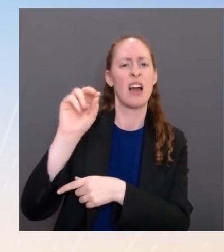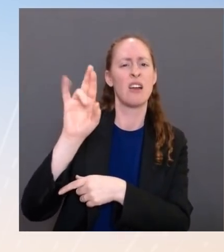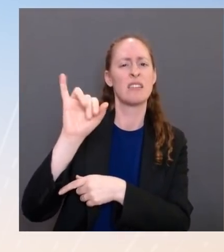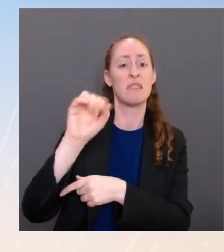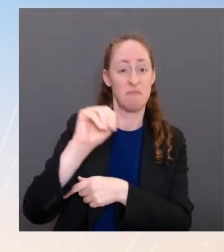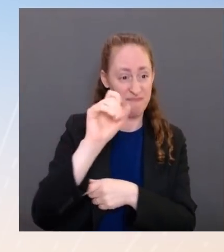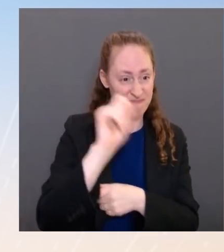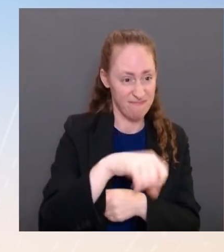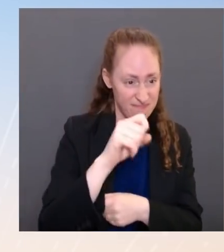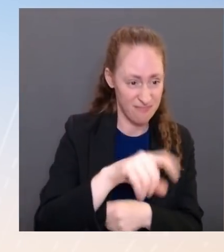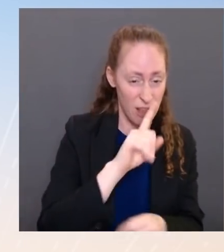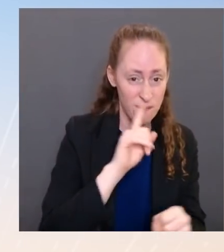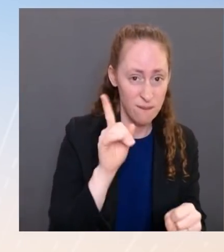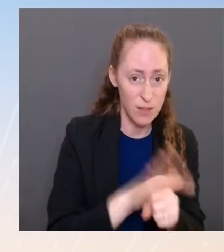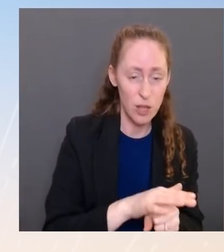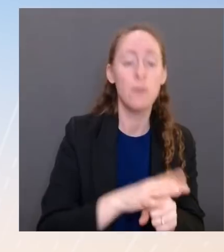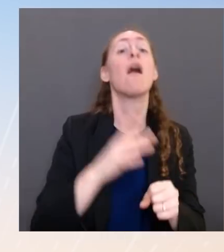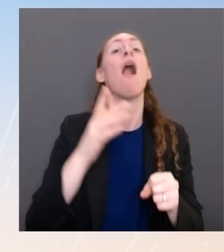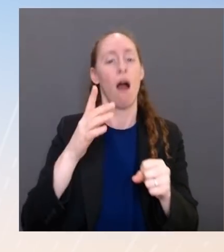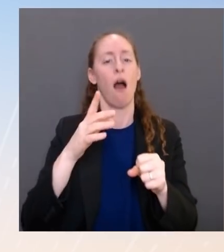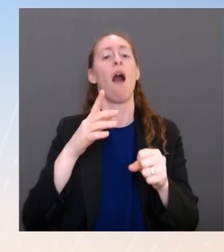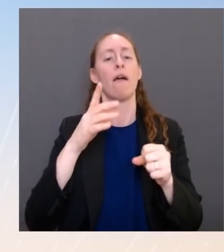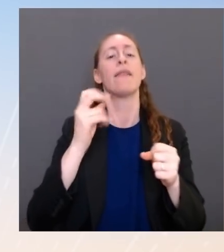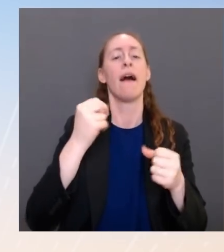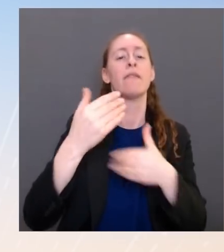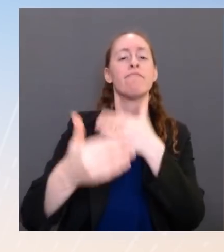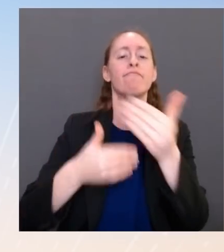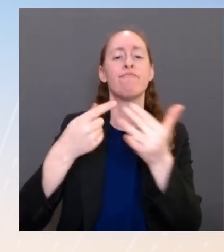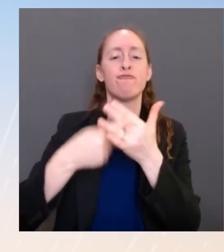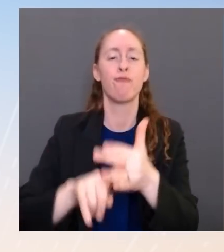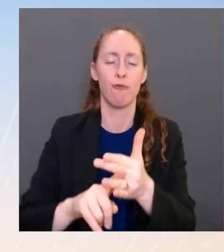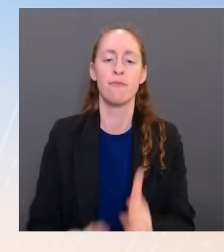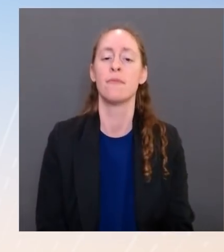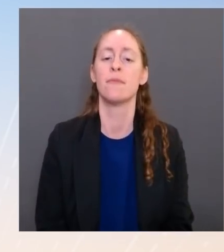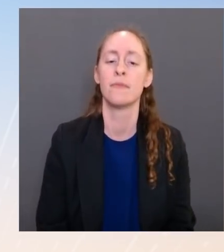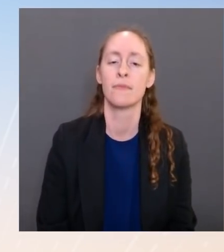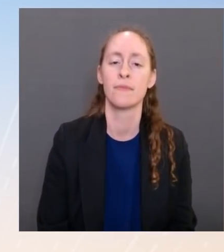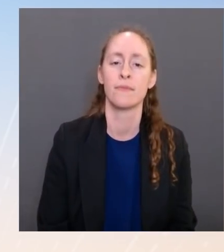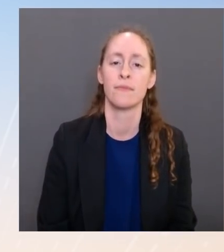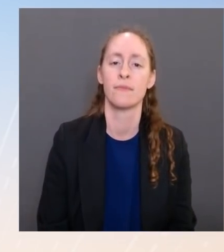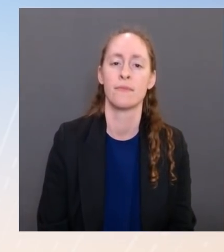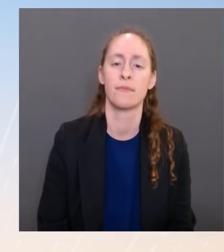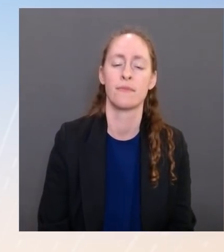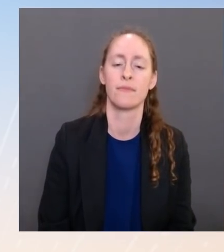in making sure we were doing everything we could -- maximum efforts -- to hold Russia accountable.